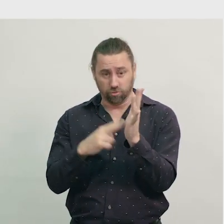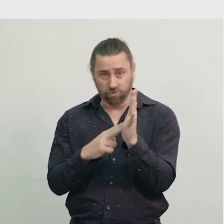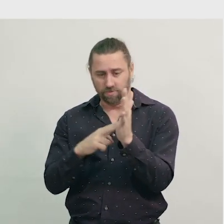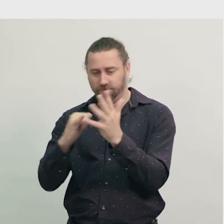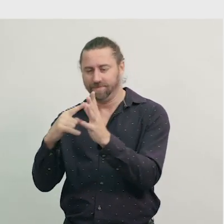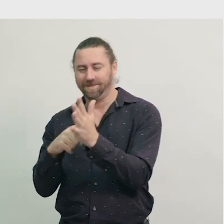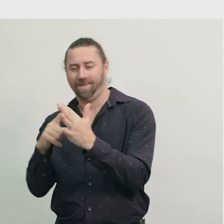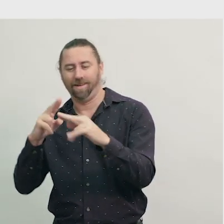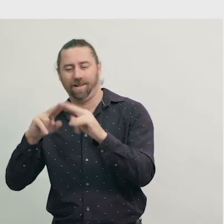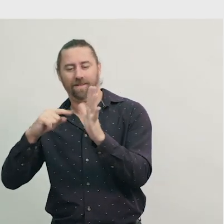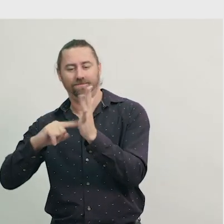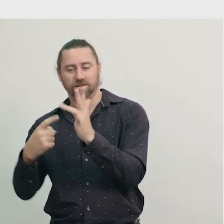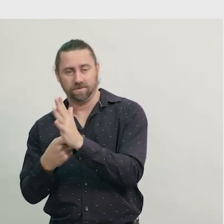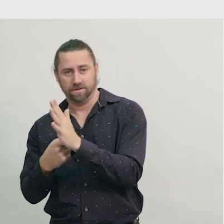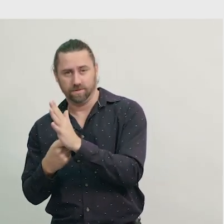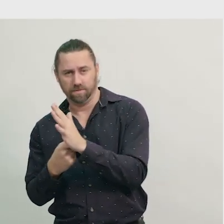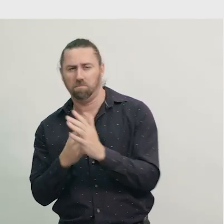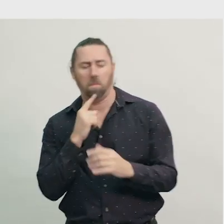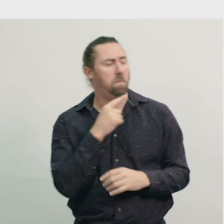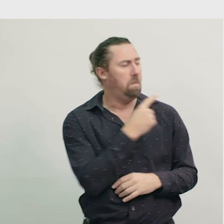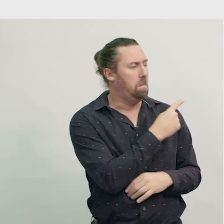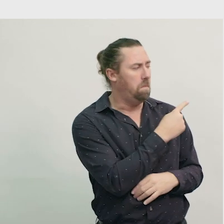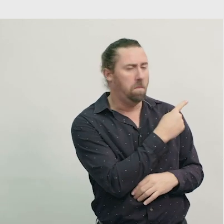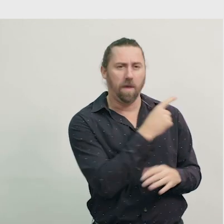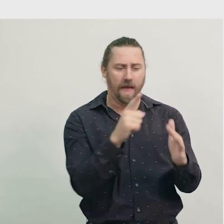Let's try creating an enlargement on this geoboard.